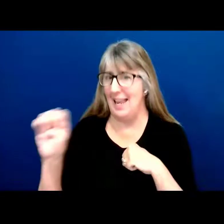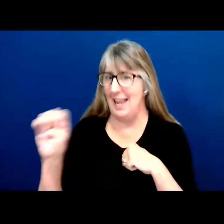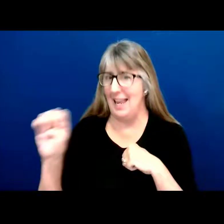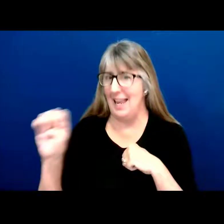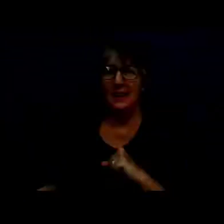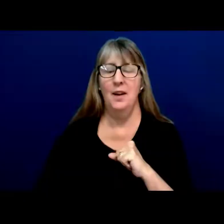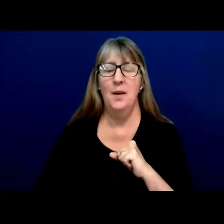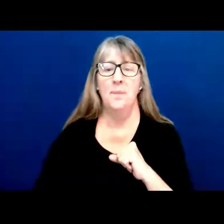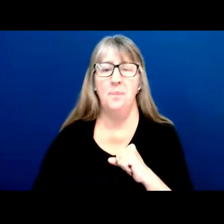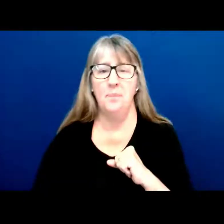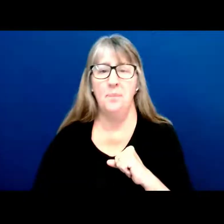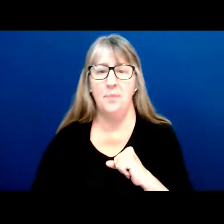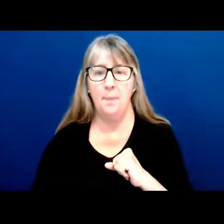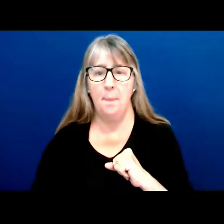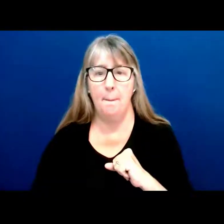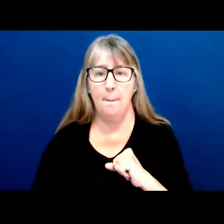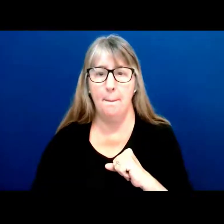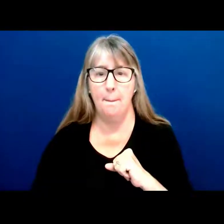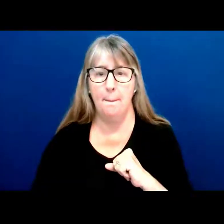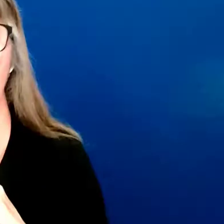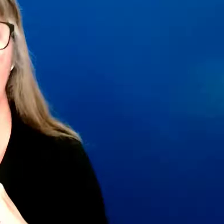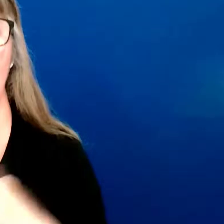We've gotten a lot of good questions, Kathy,